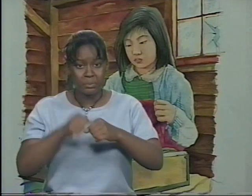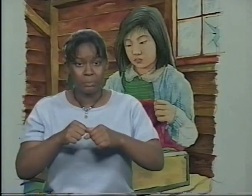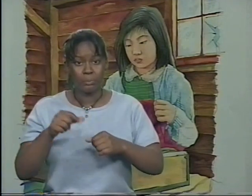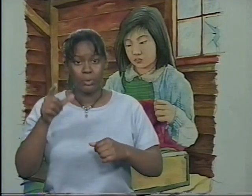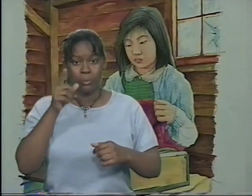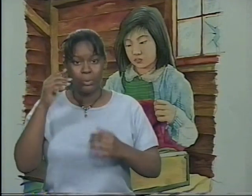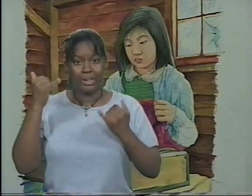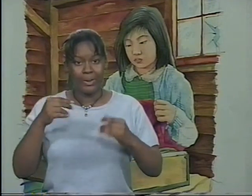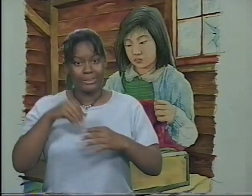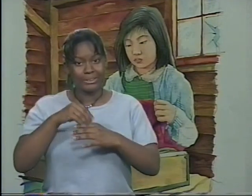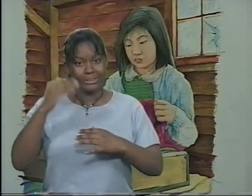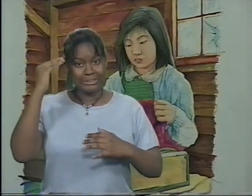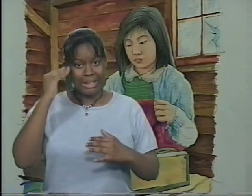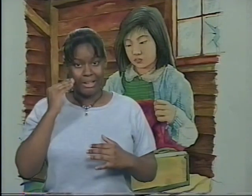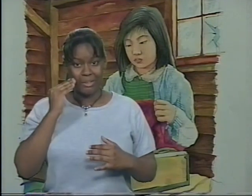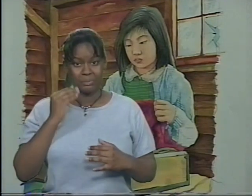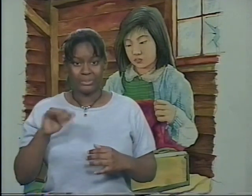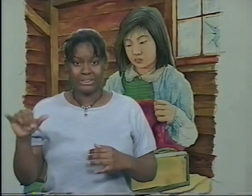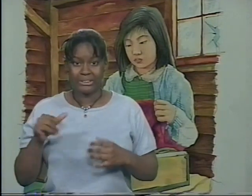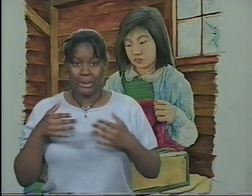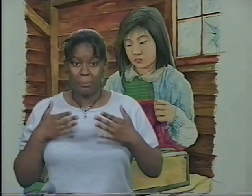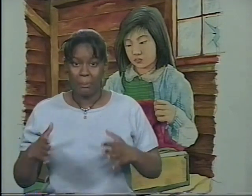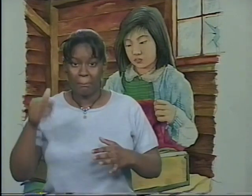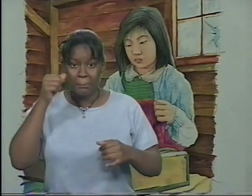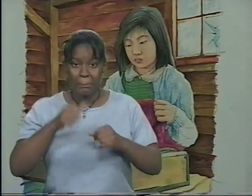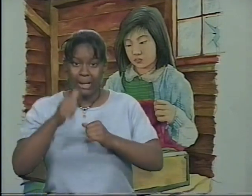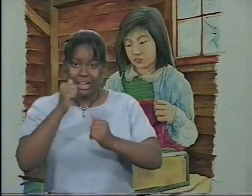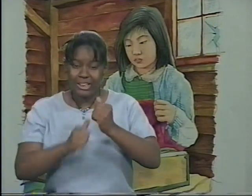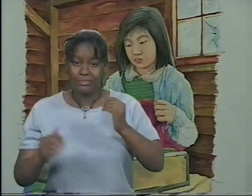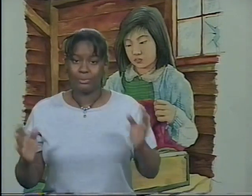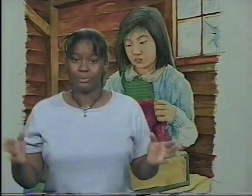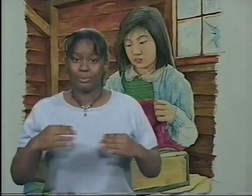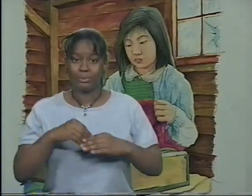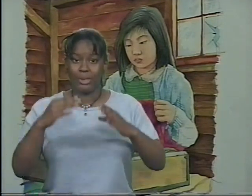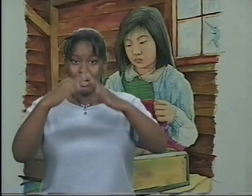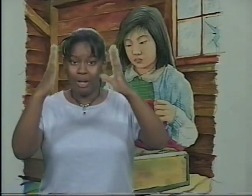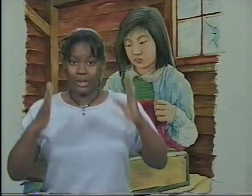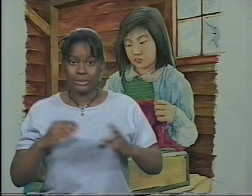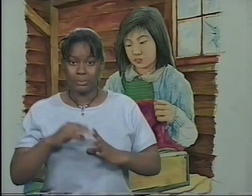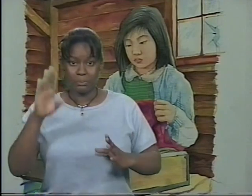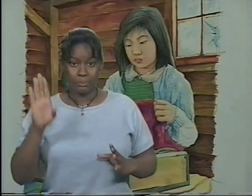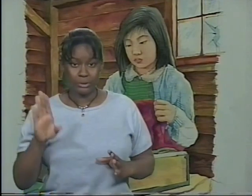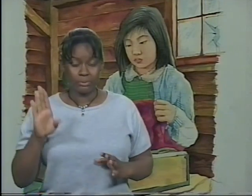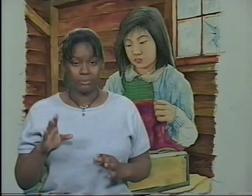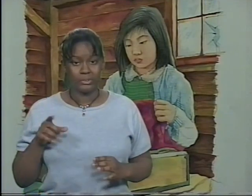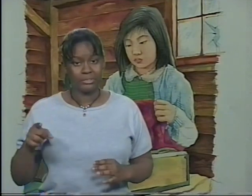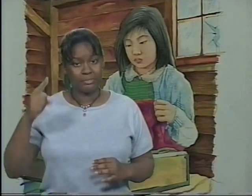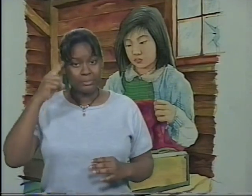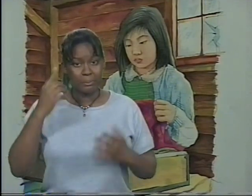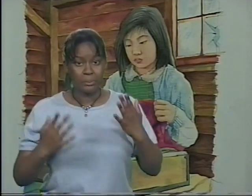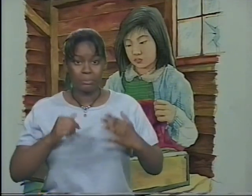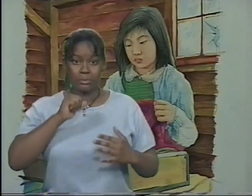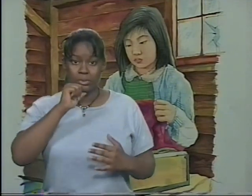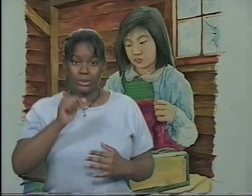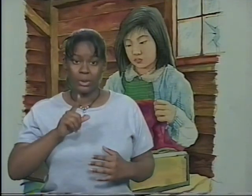And suddenly Emi knew she was remembering Laurie that very minute, right inside her head. Just the way she could remember every room in